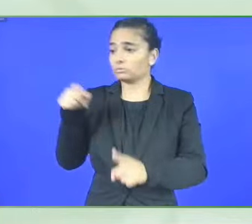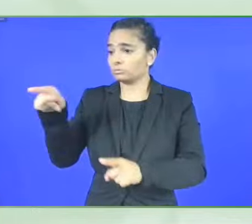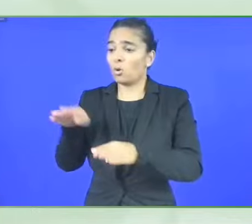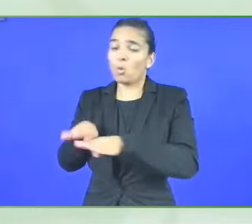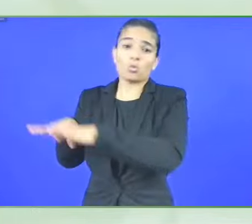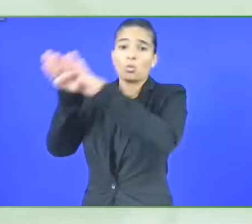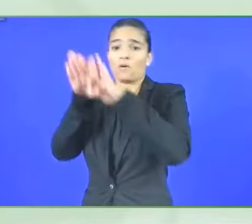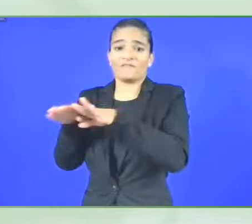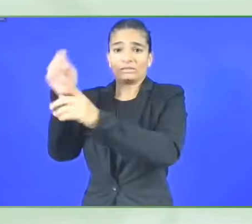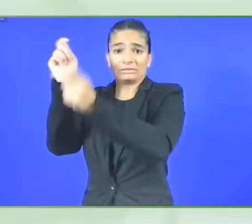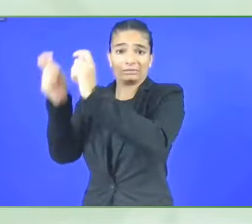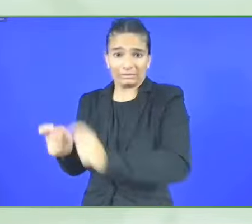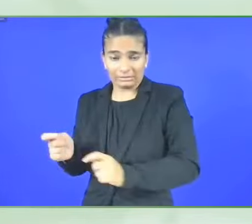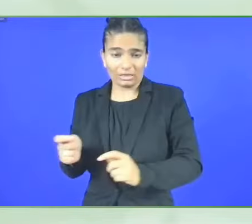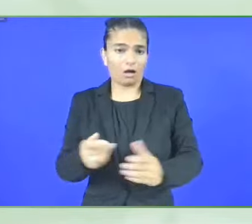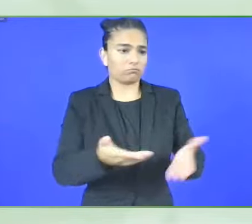the world.